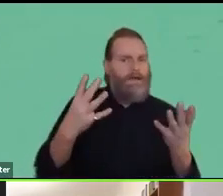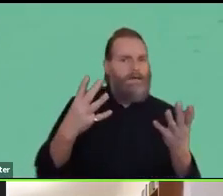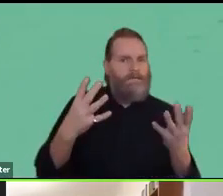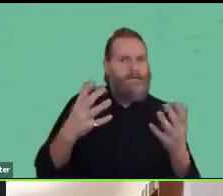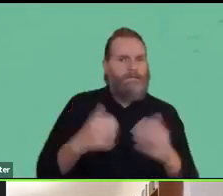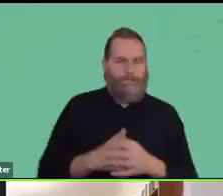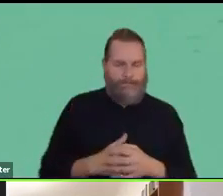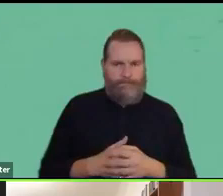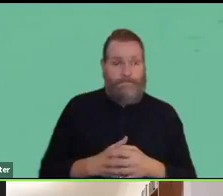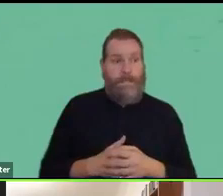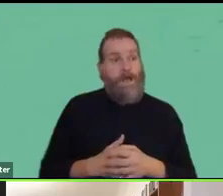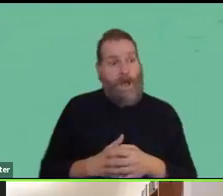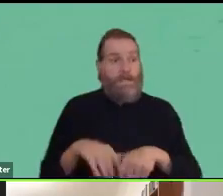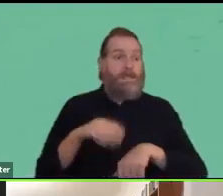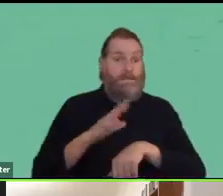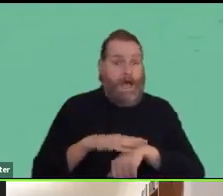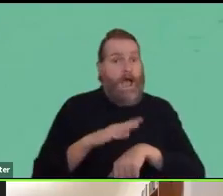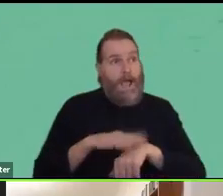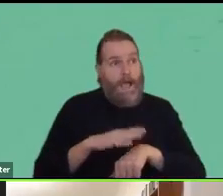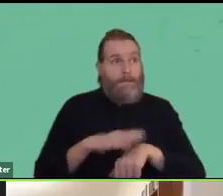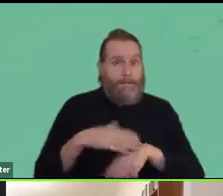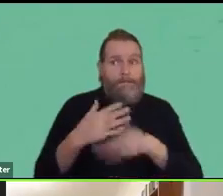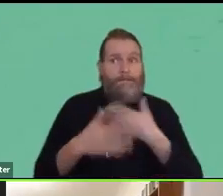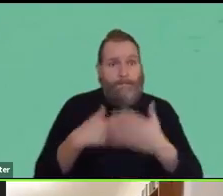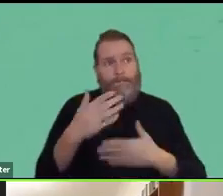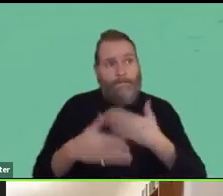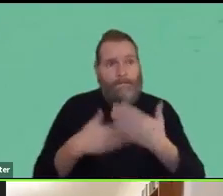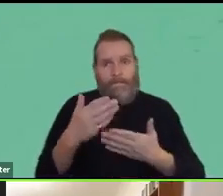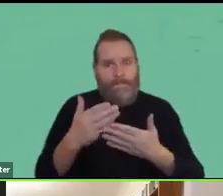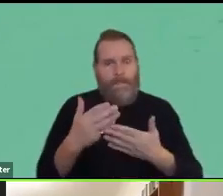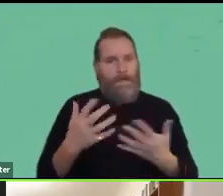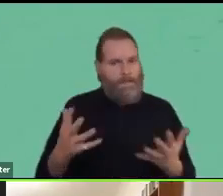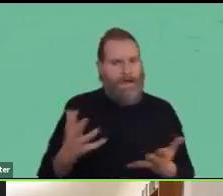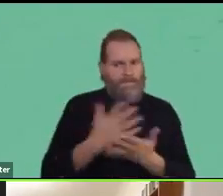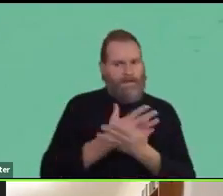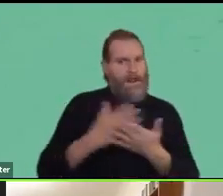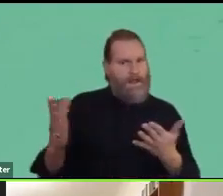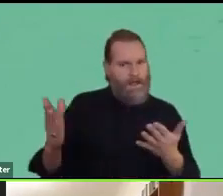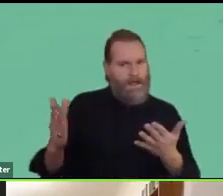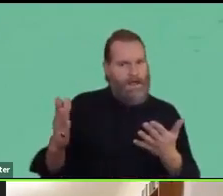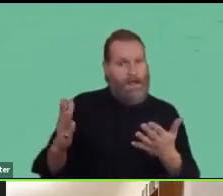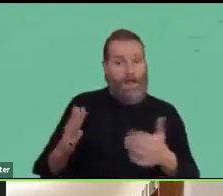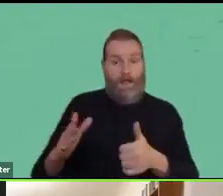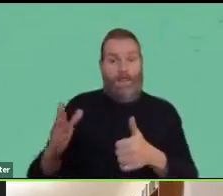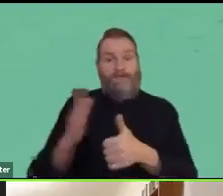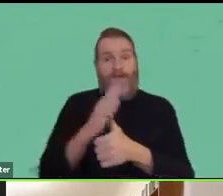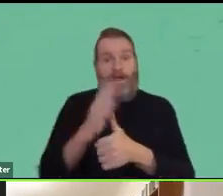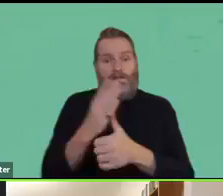some milestones set but what is clear is if the first event called is in March that needs to be